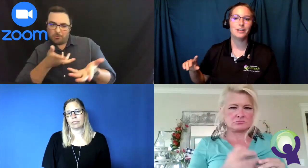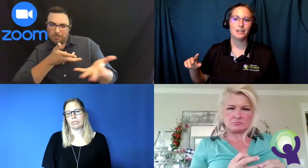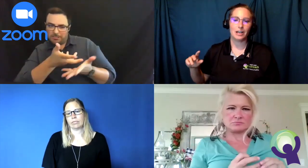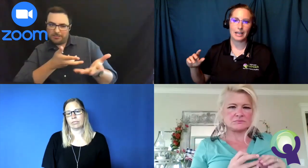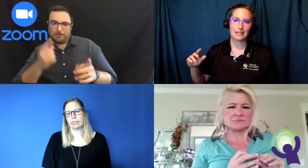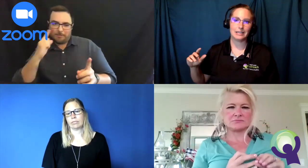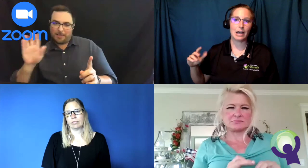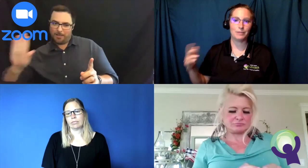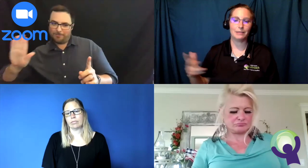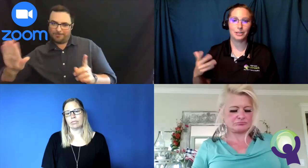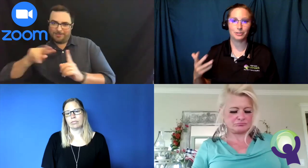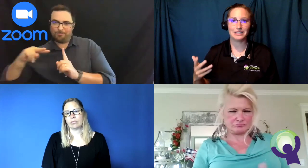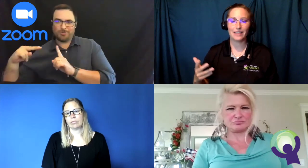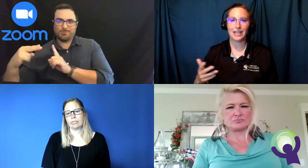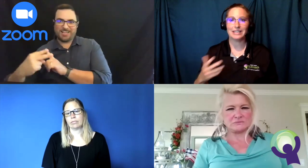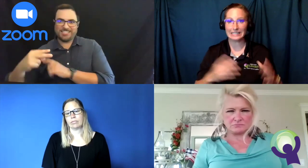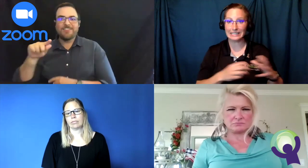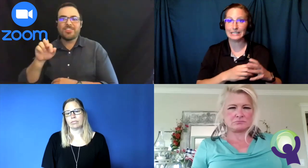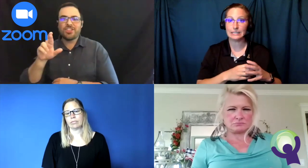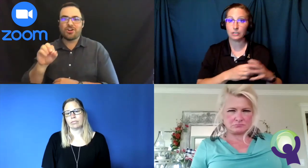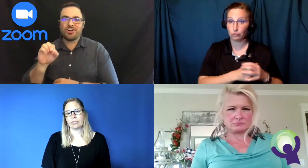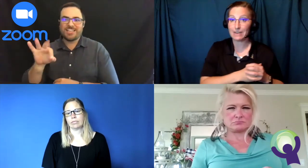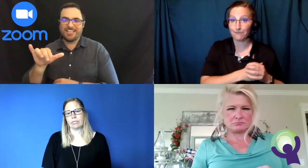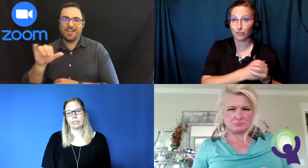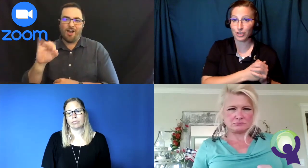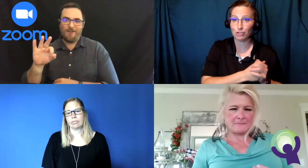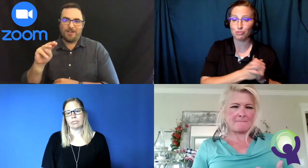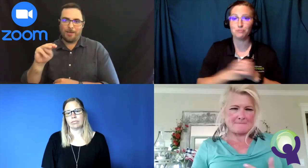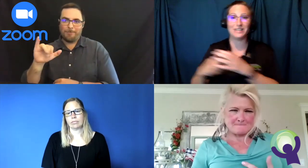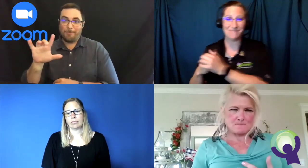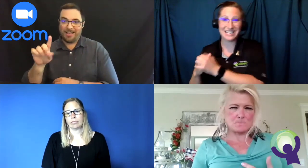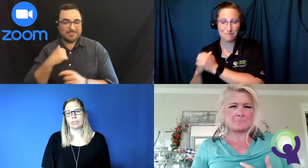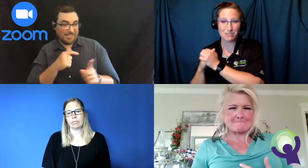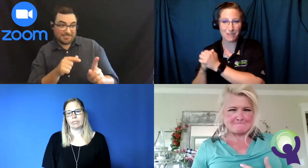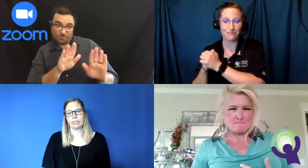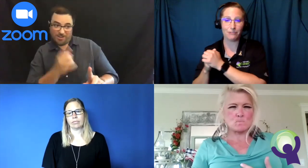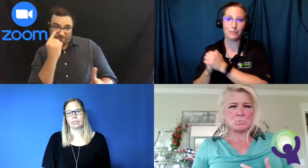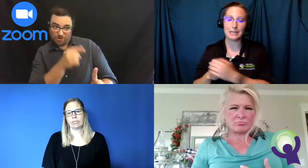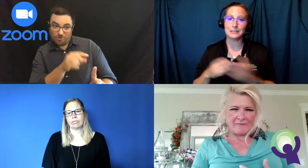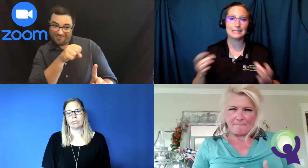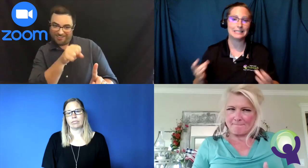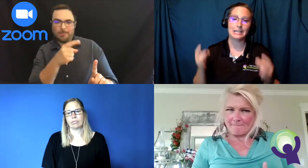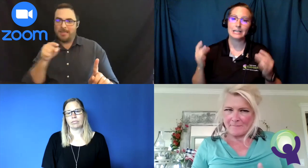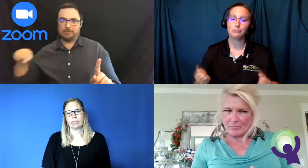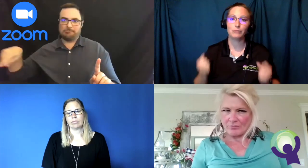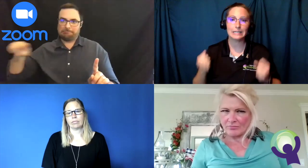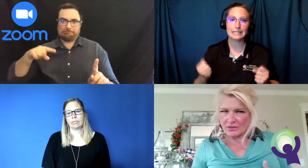and helping them understand that yes this is great for you, but it might not be great for everybody else. It's really sticky ,